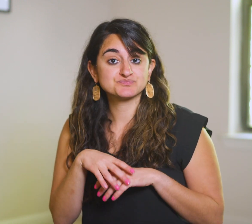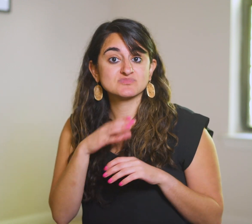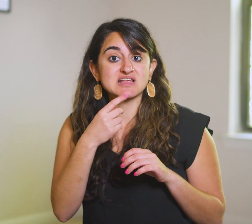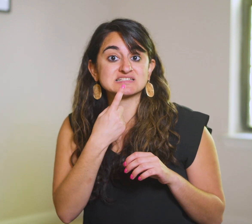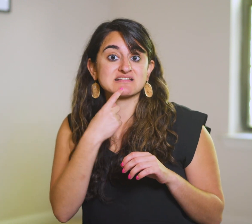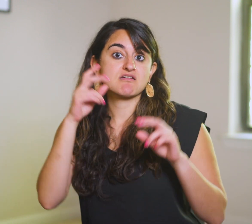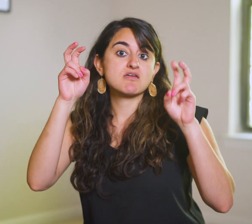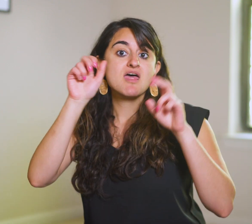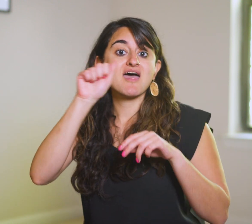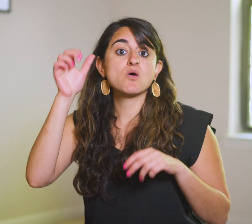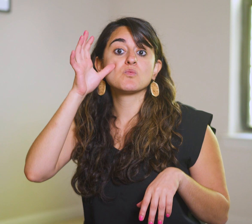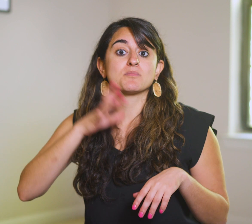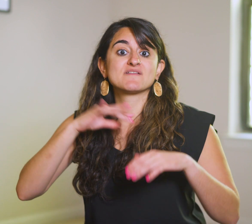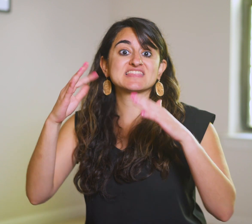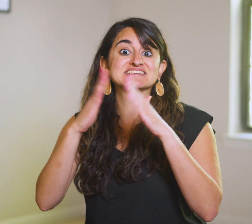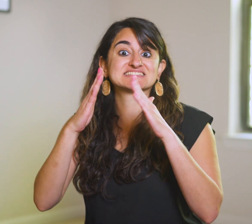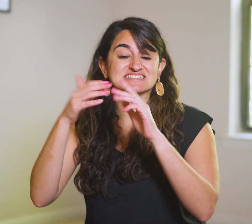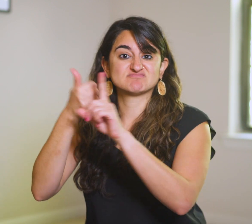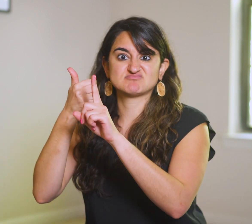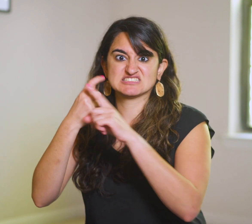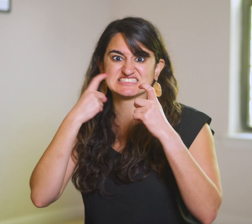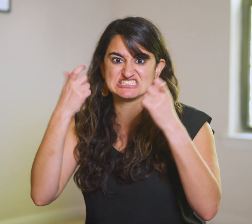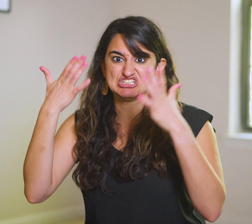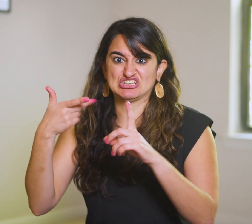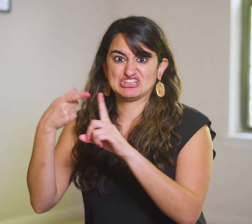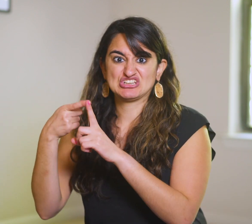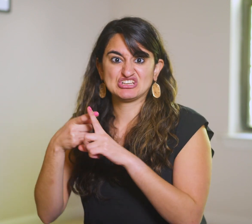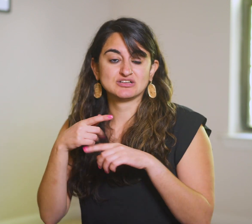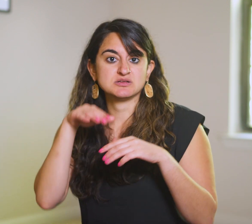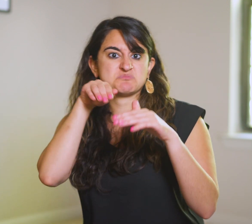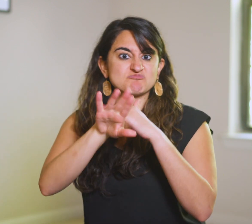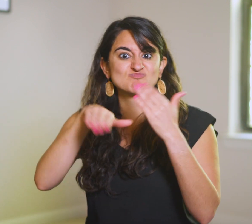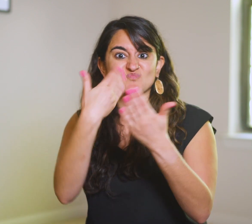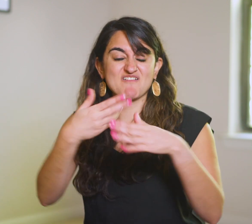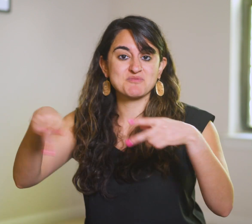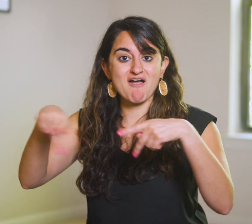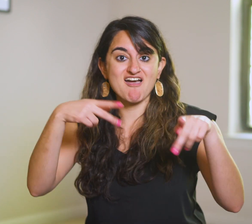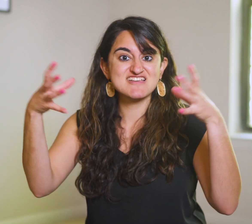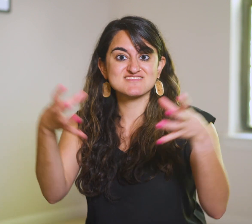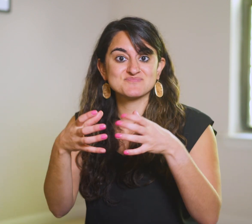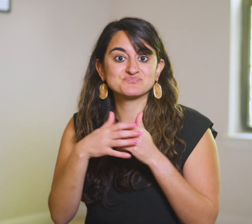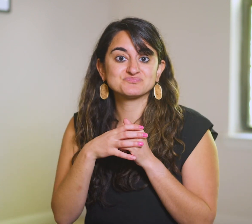and a “woman of the city who was a sinner” crashes the party.